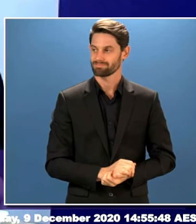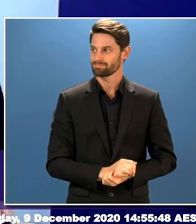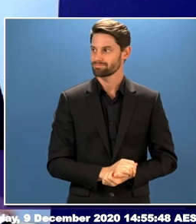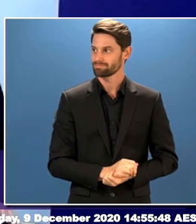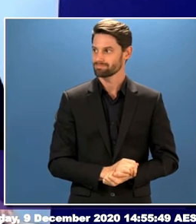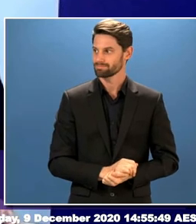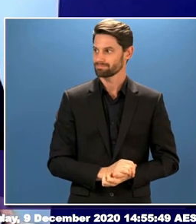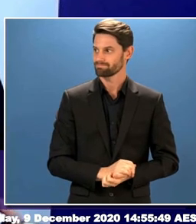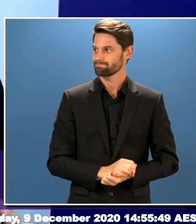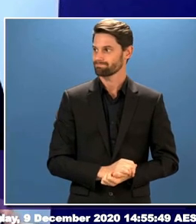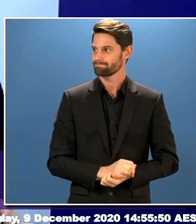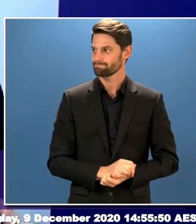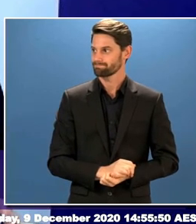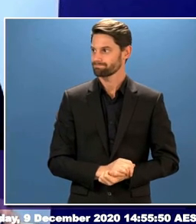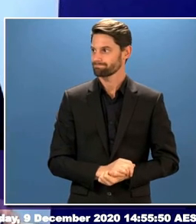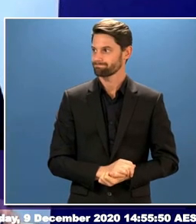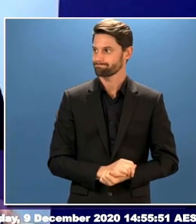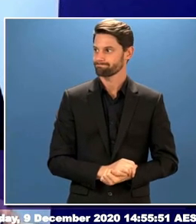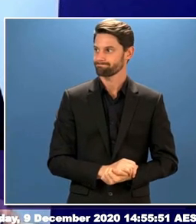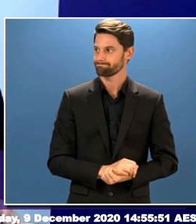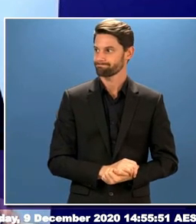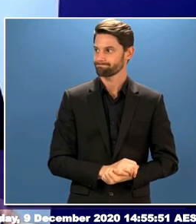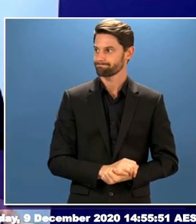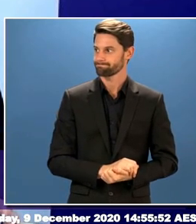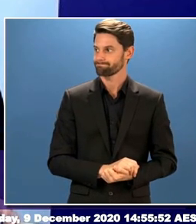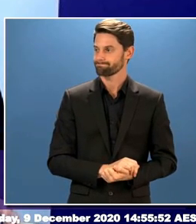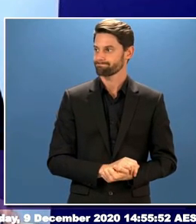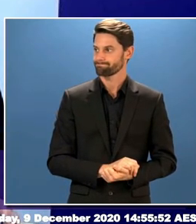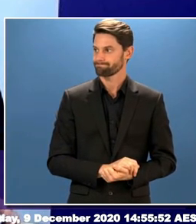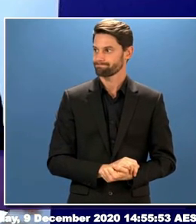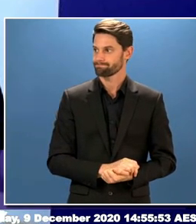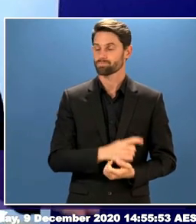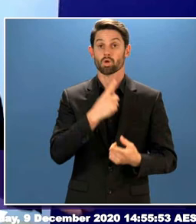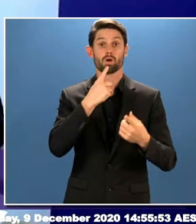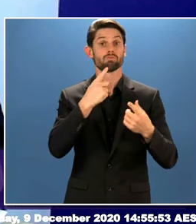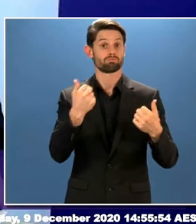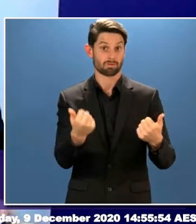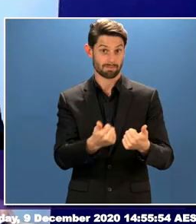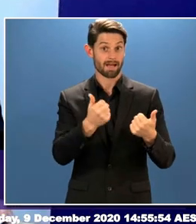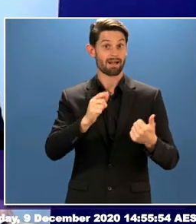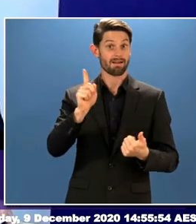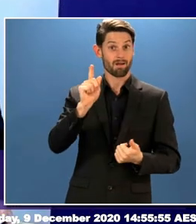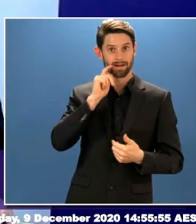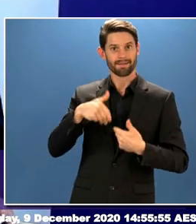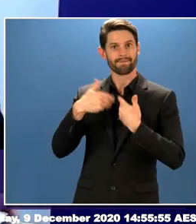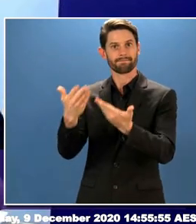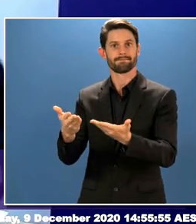Yes if you would be good enough please, Dr Stafford, to follow the instructions of my associate, she will administer the affirmation to you.